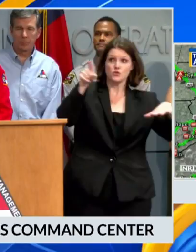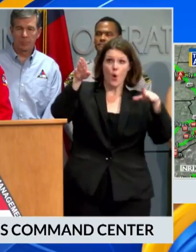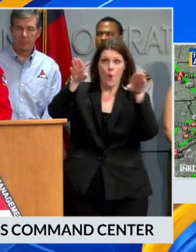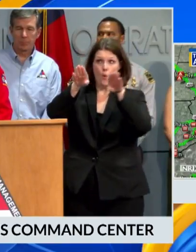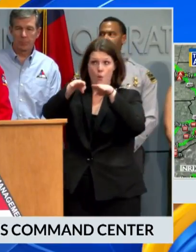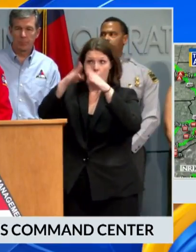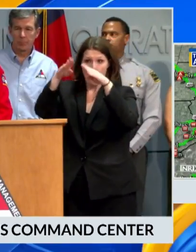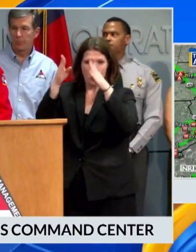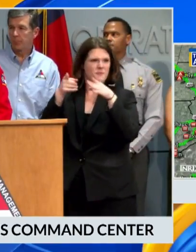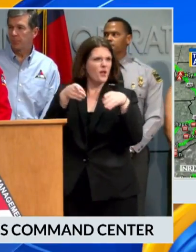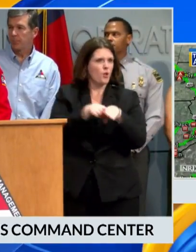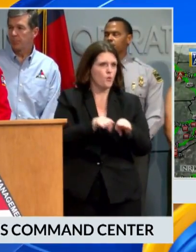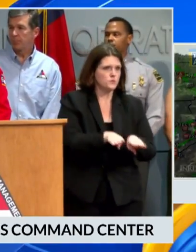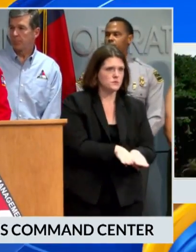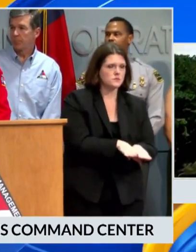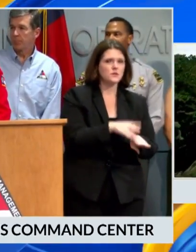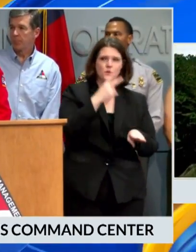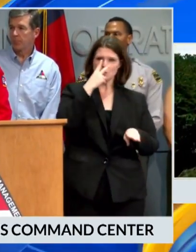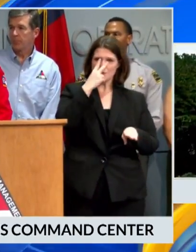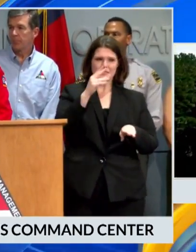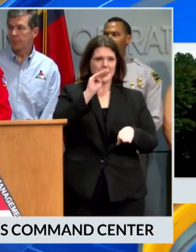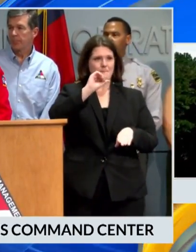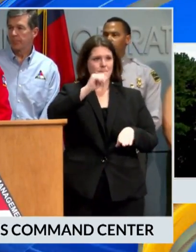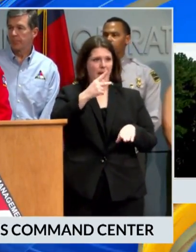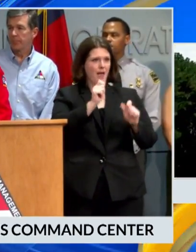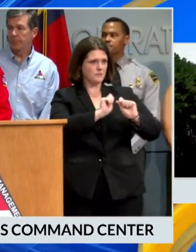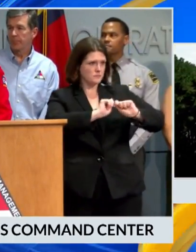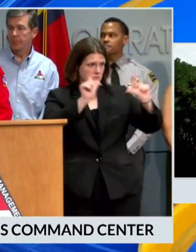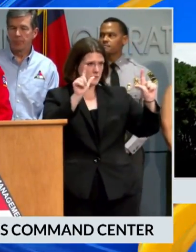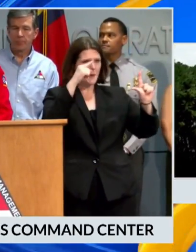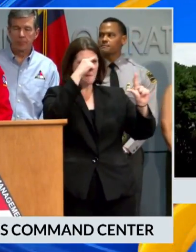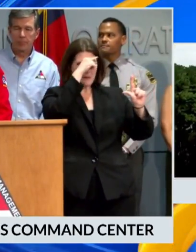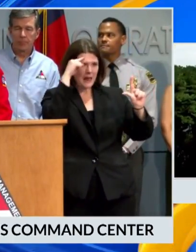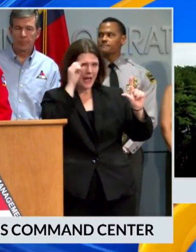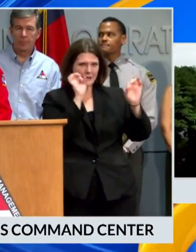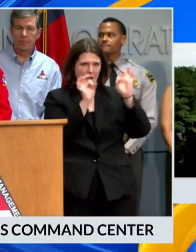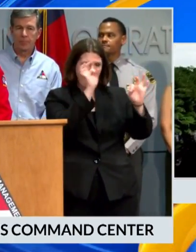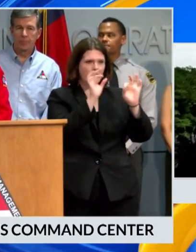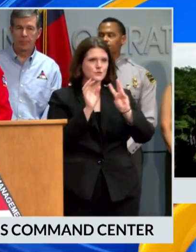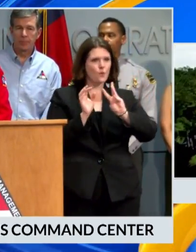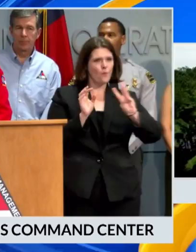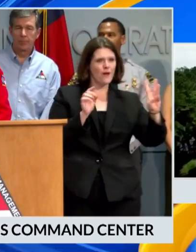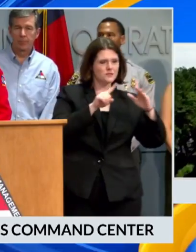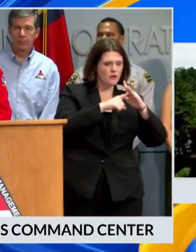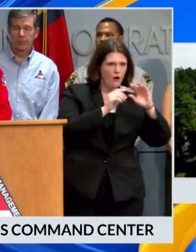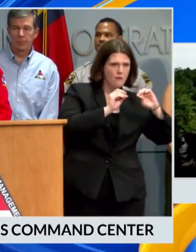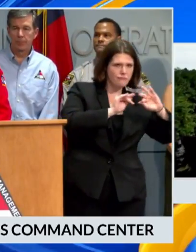NORTHEASTERN PART OF THE STATE, THEY ARE ALSO FLOODING IN THE PIEDMONT. SO BE COGNIZANT, YOU SEE THE